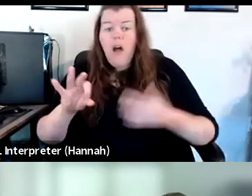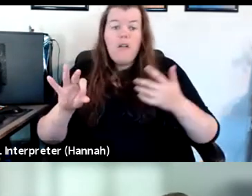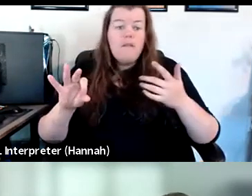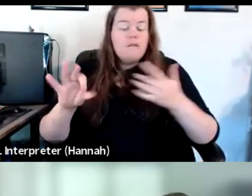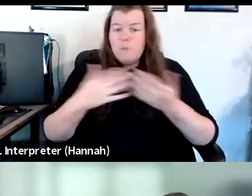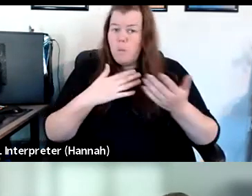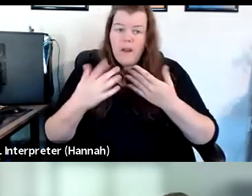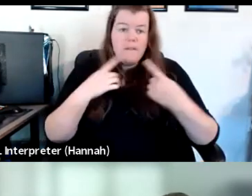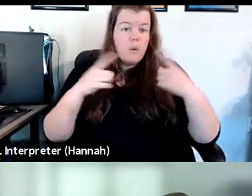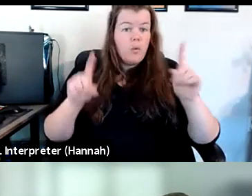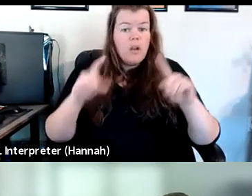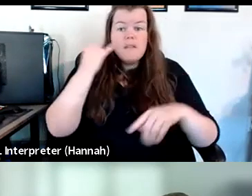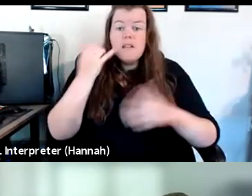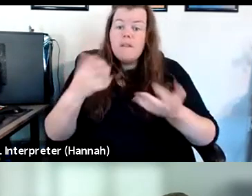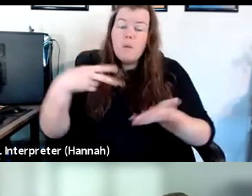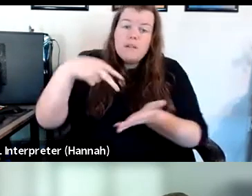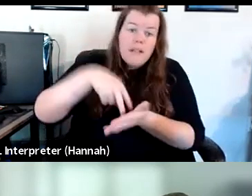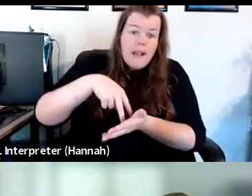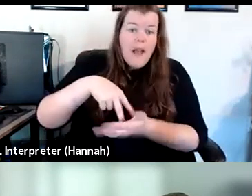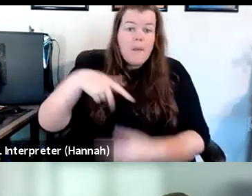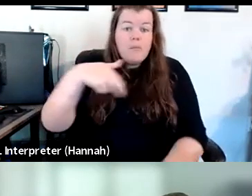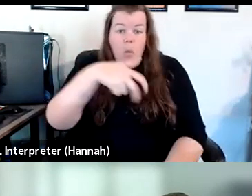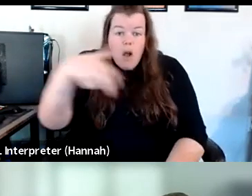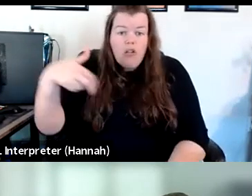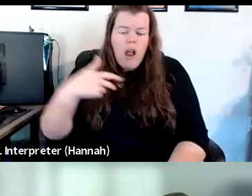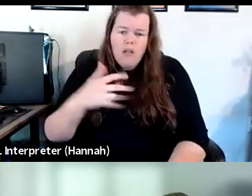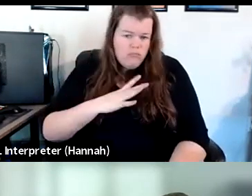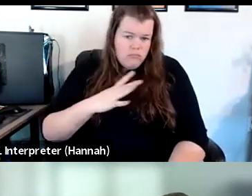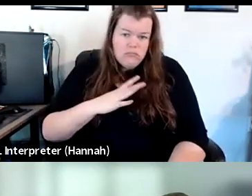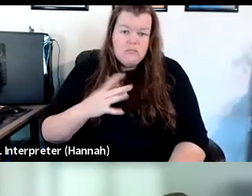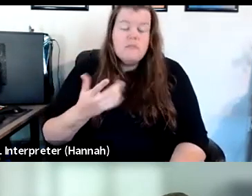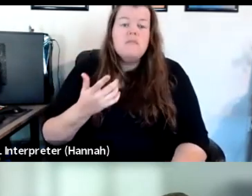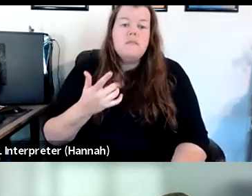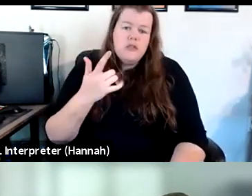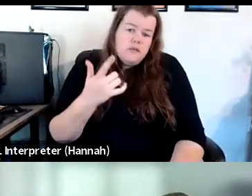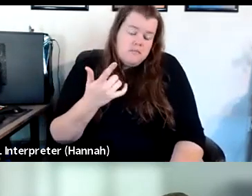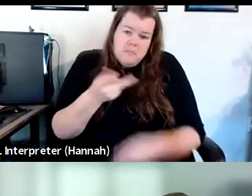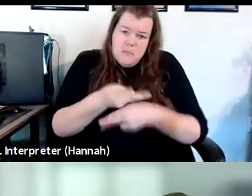If you want to get up and move around, that works. Basically just take care of yourself. We're pretty